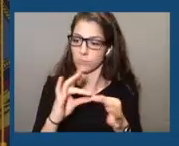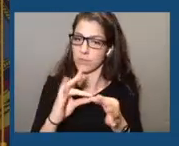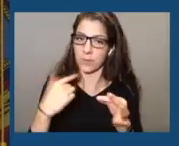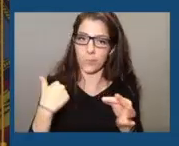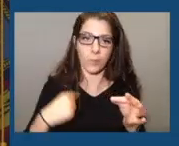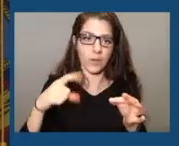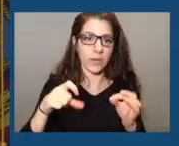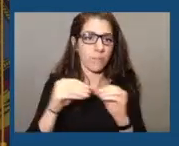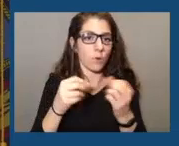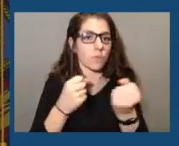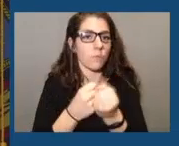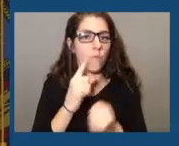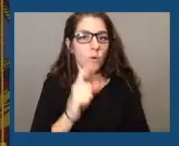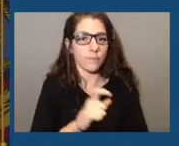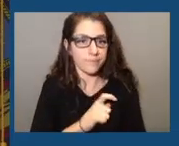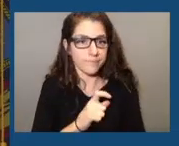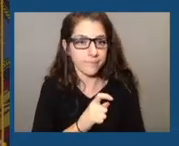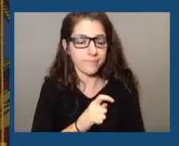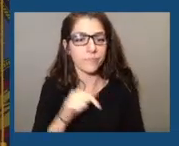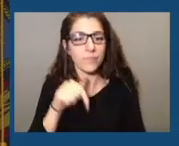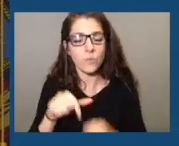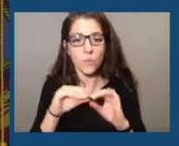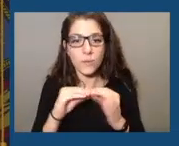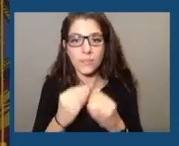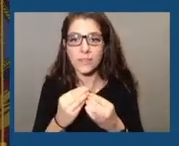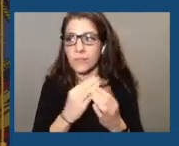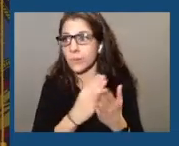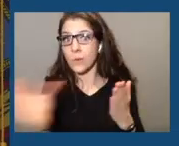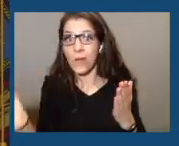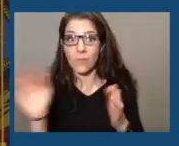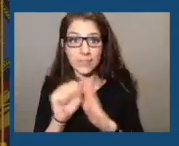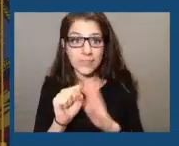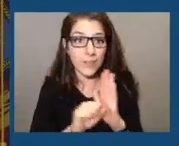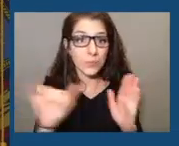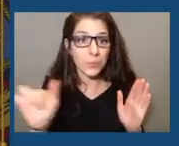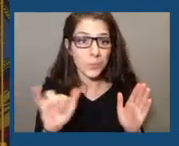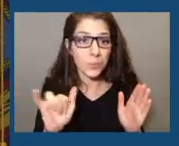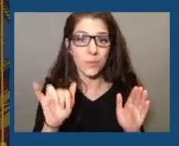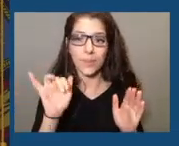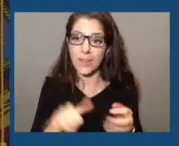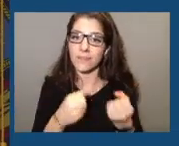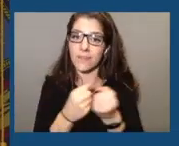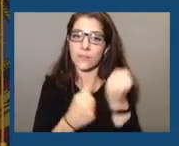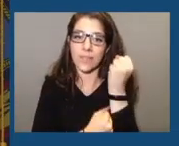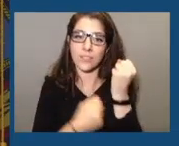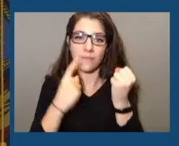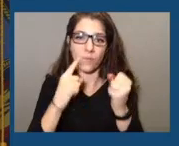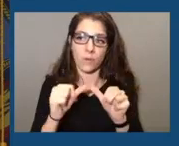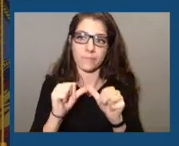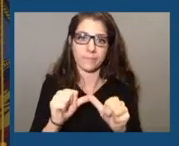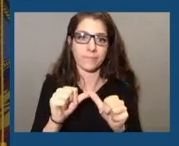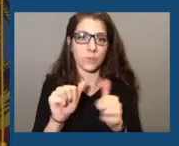law enforcement in this organization and throughout the state because that is the foundation for keeping New Yorkers safe and free from crime.